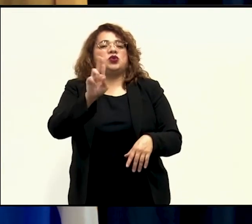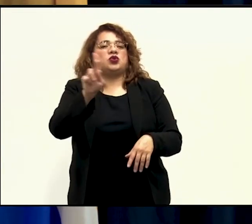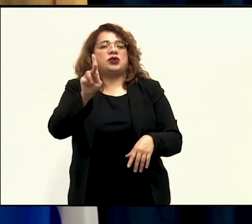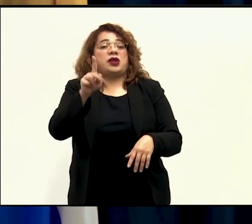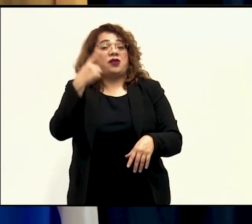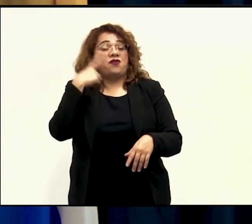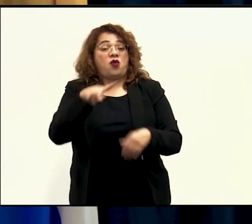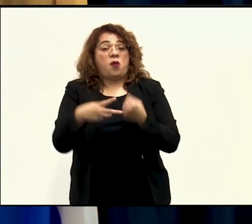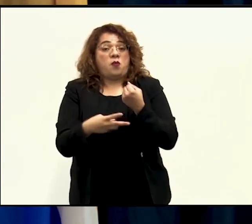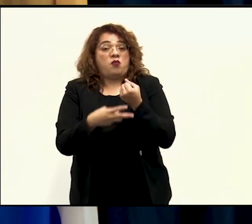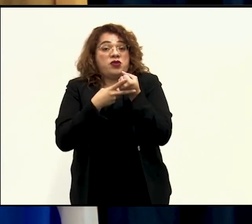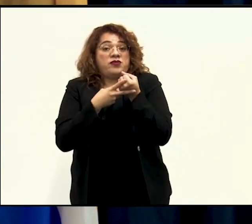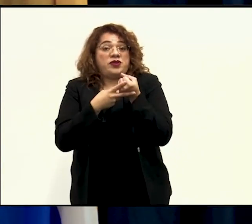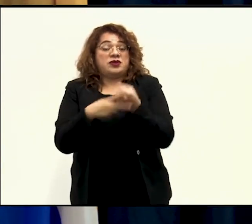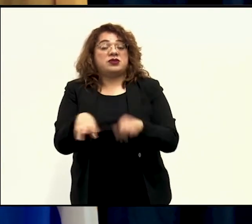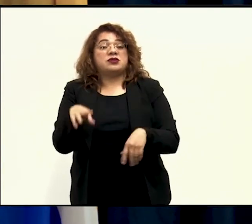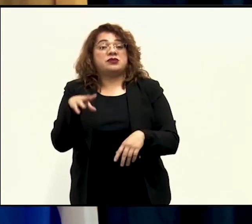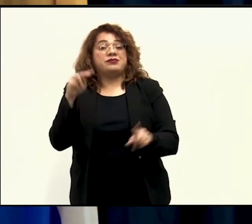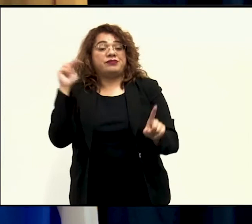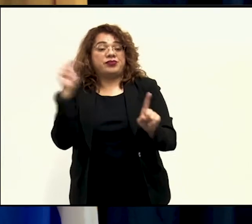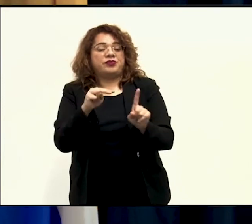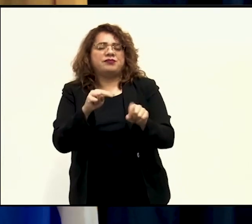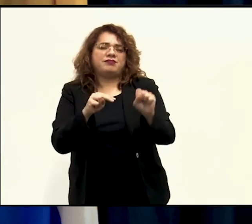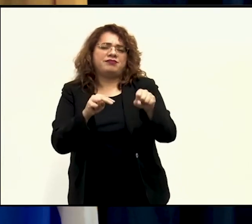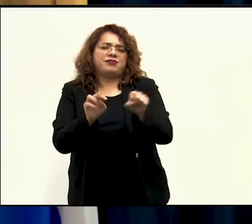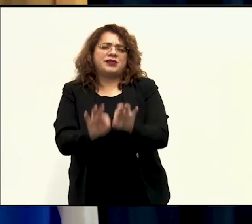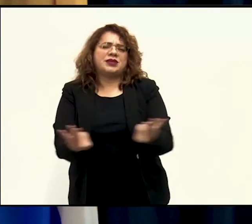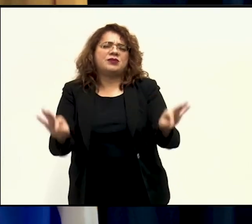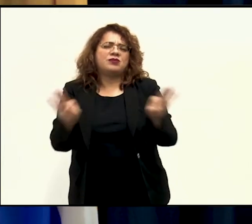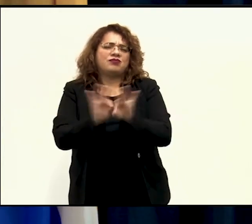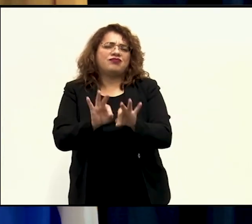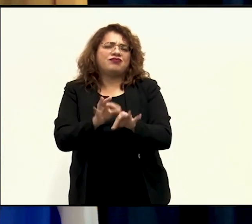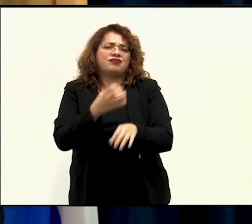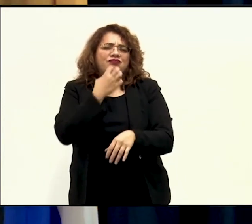I think that's really really important and so that has to be still you know there's obviously